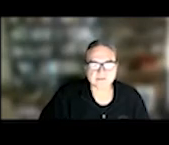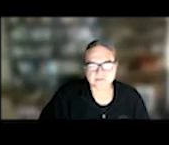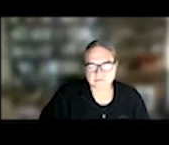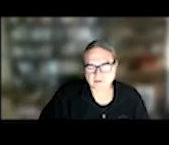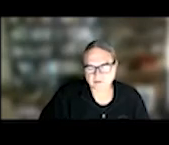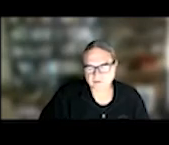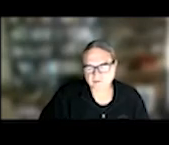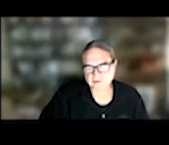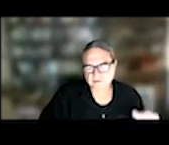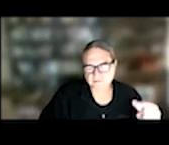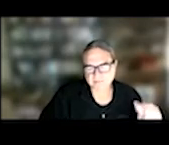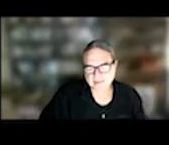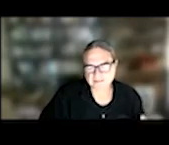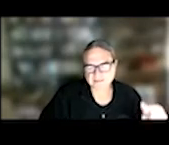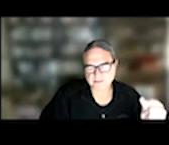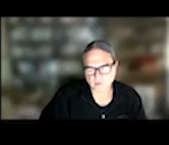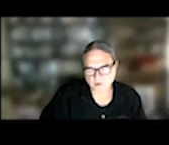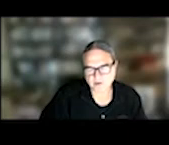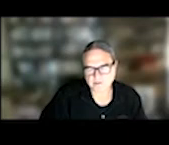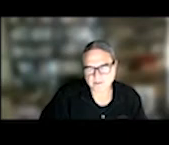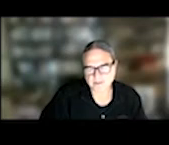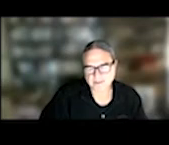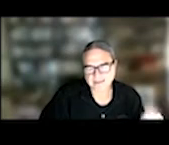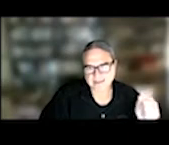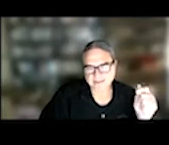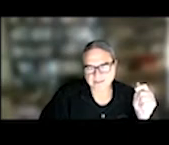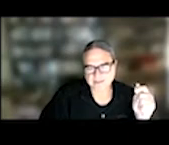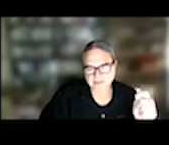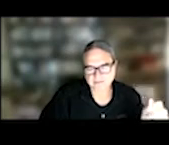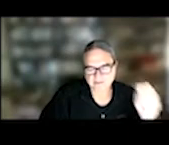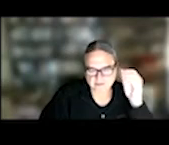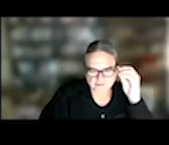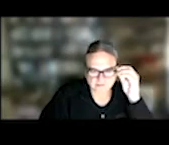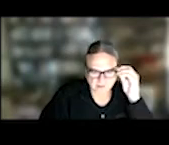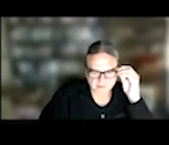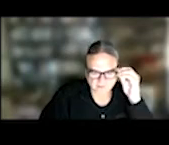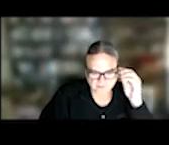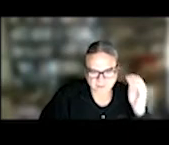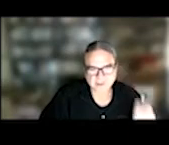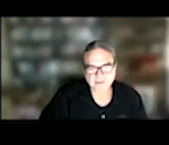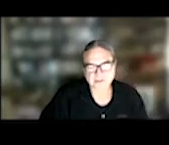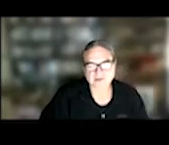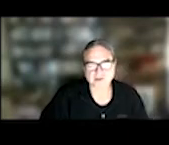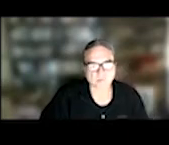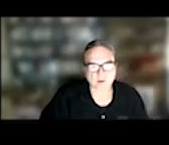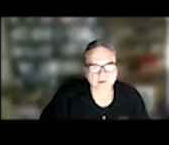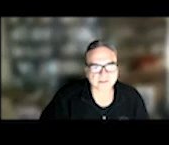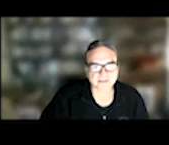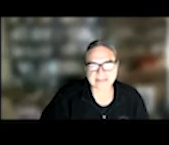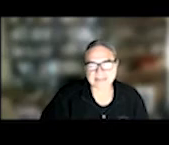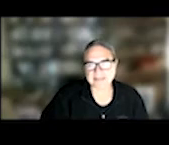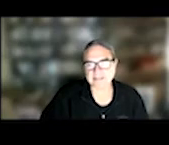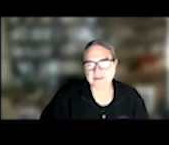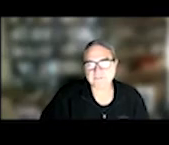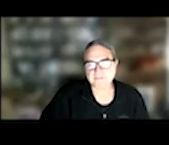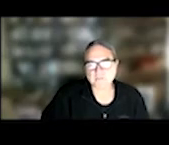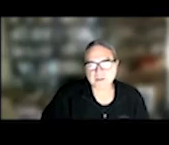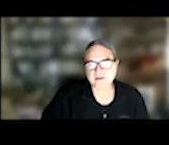cultural based supports and even the cultural Traditions like the shirt wearers societies, we